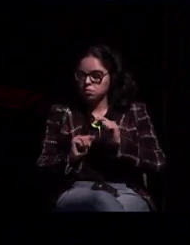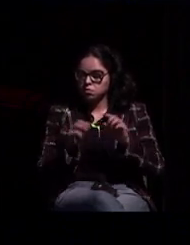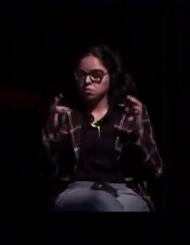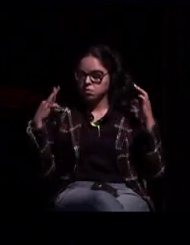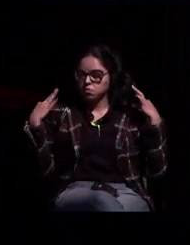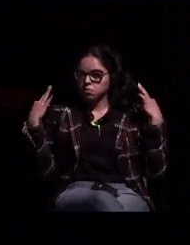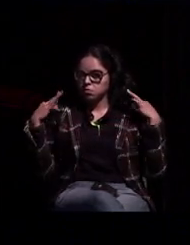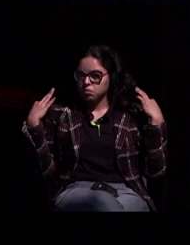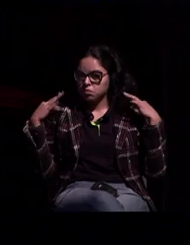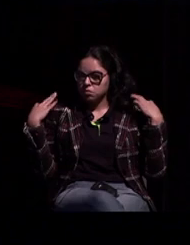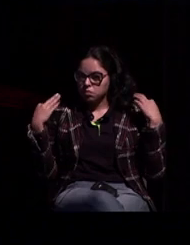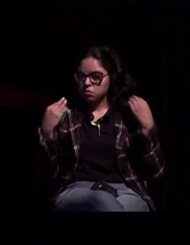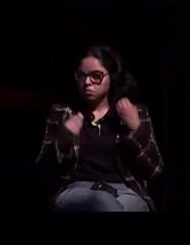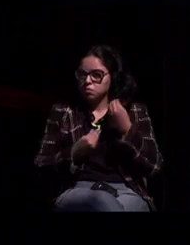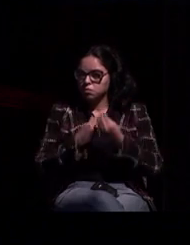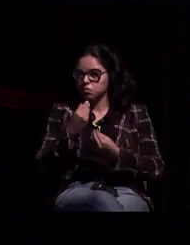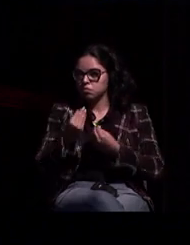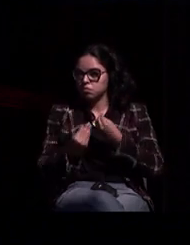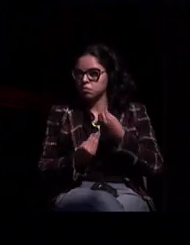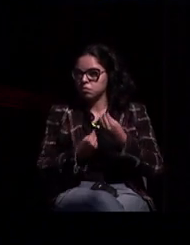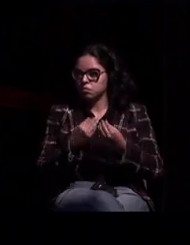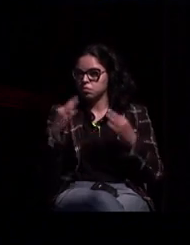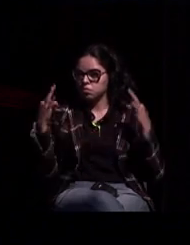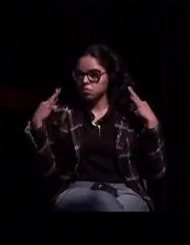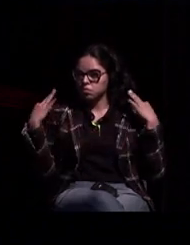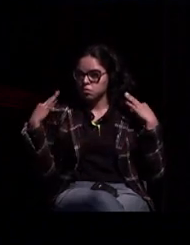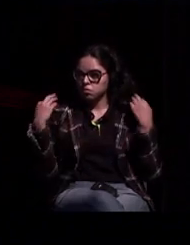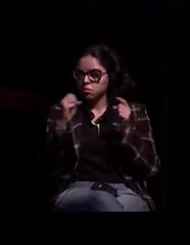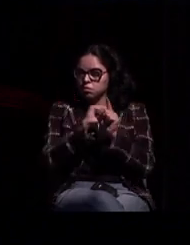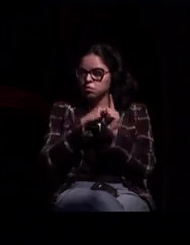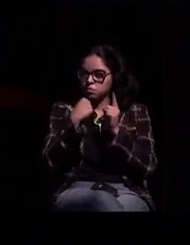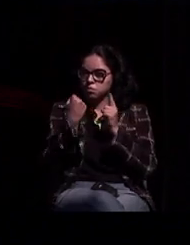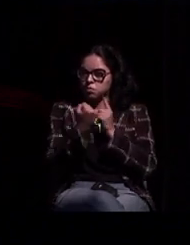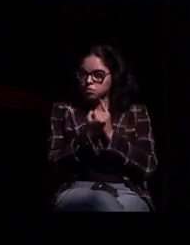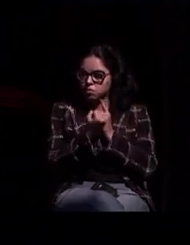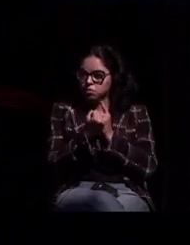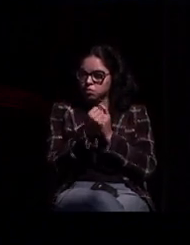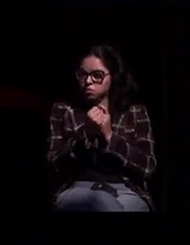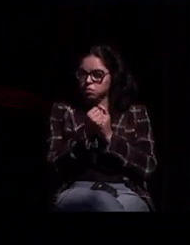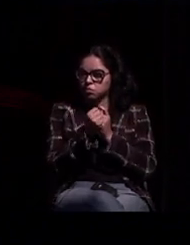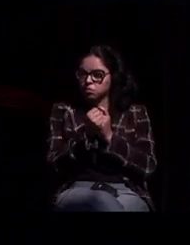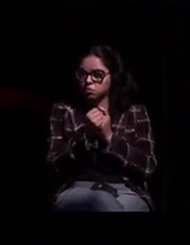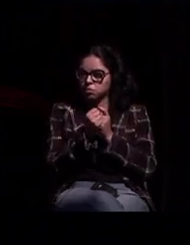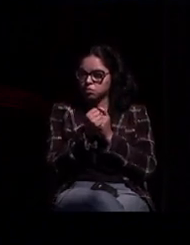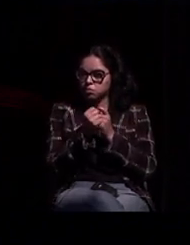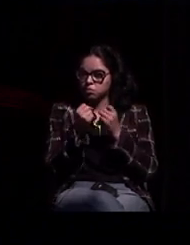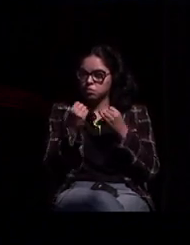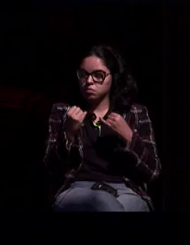And the social tourism clearly proves since the Montreal declaration,